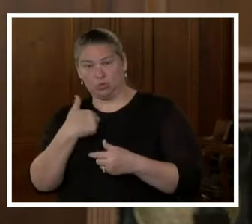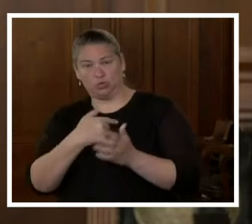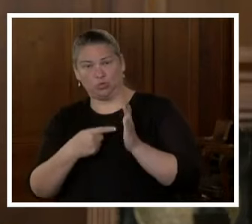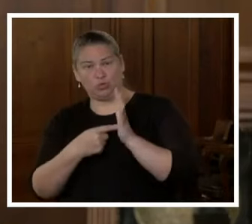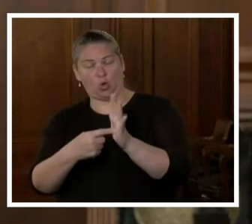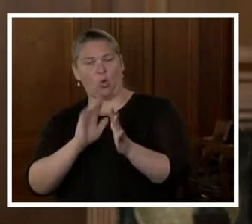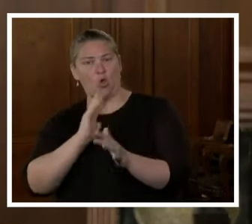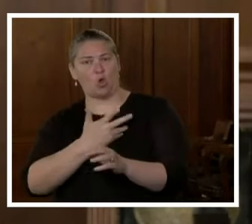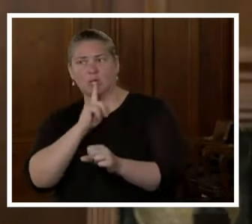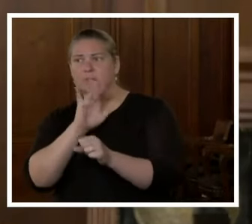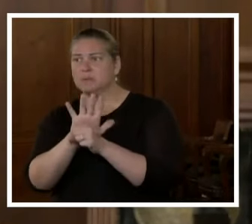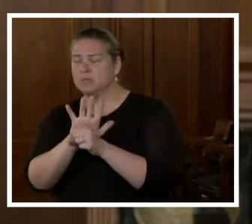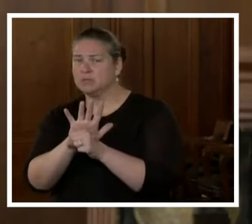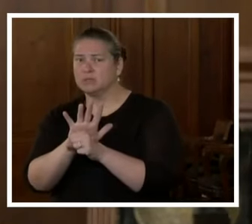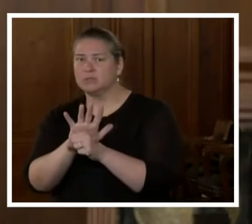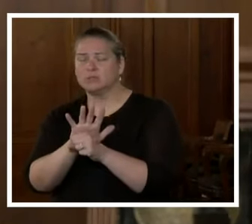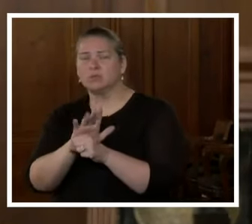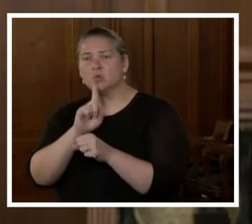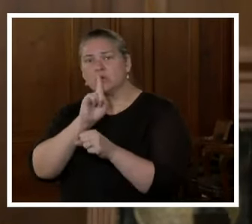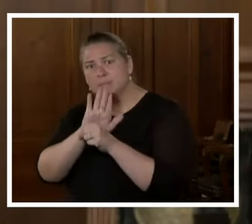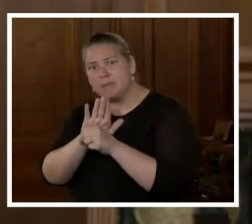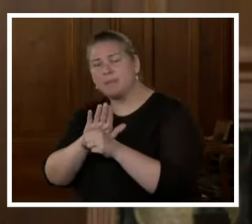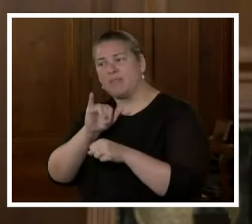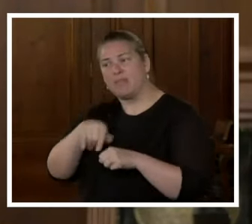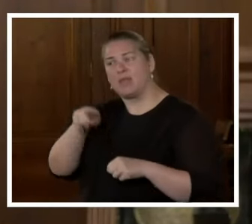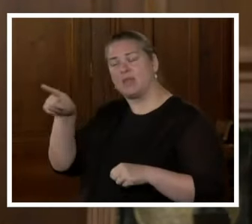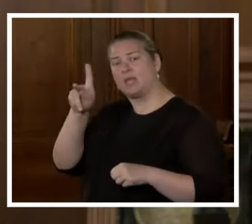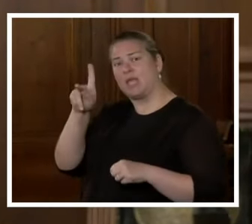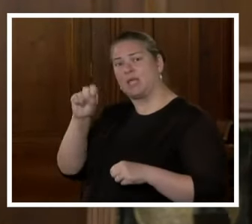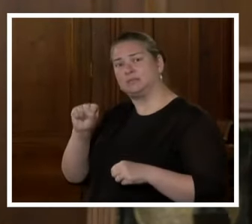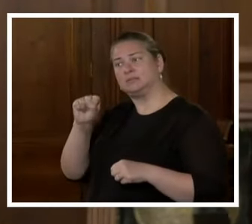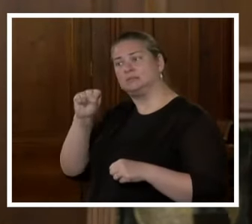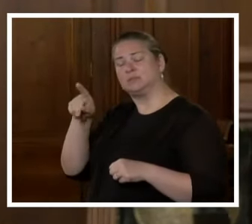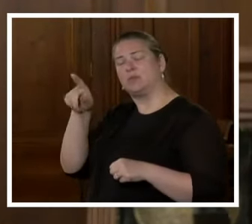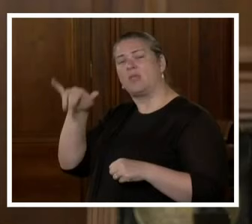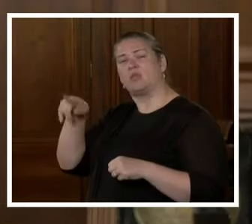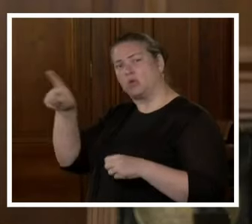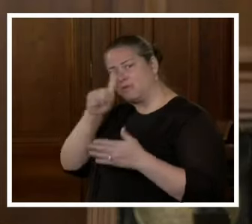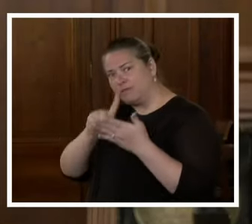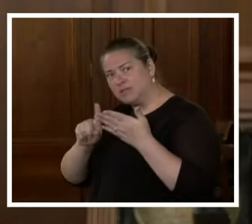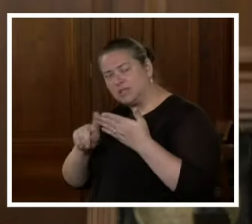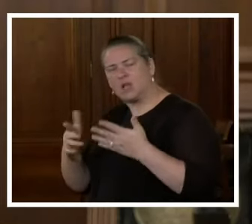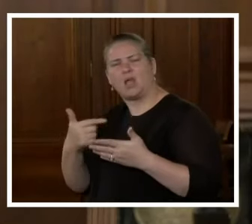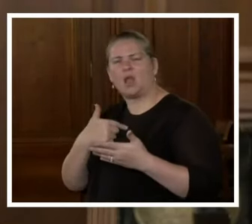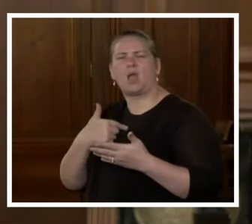FROM YESTERDAY. I DIDN'T MEAN TO. I DID GET SOME OF THE FOLKS THAT